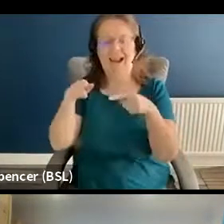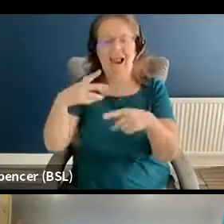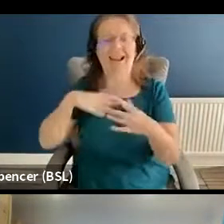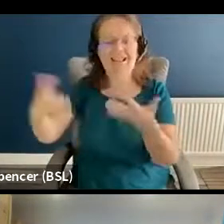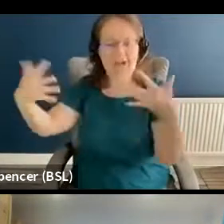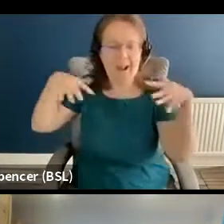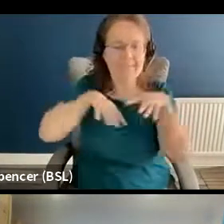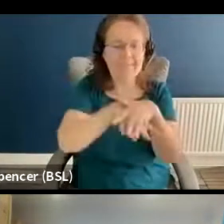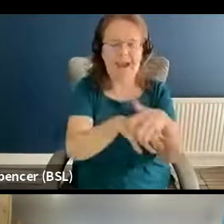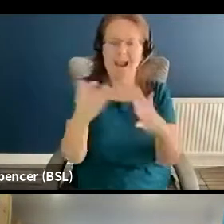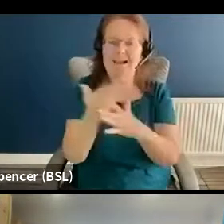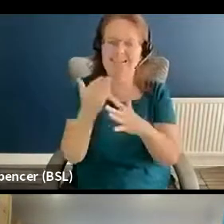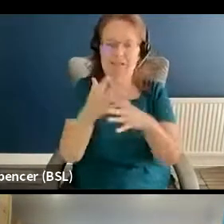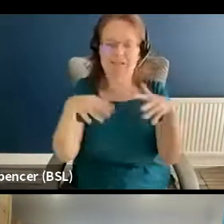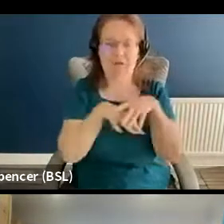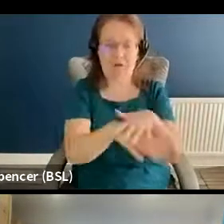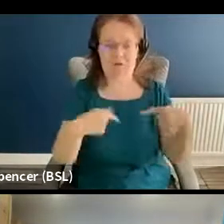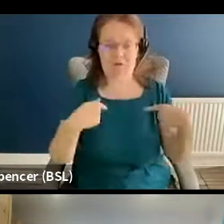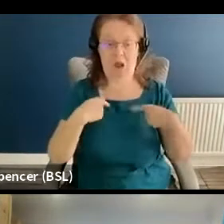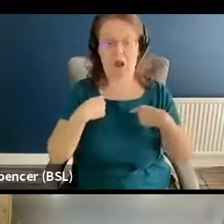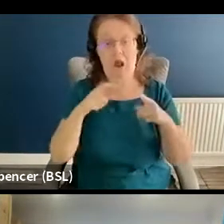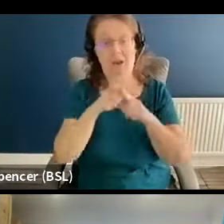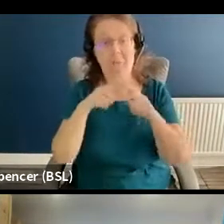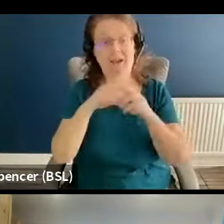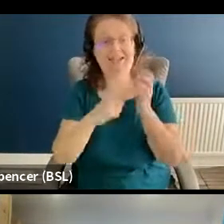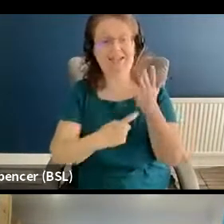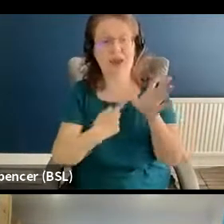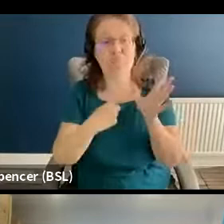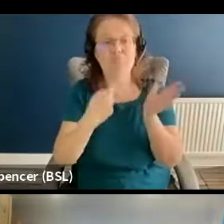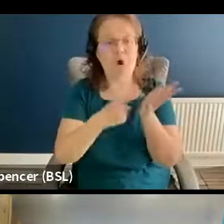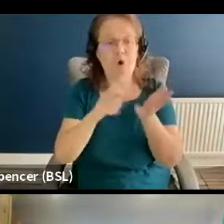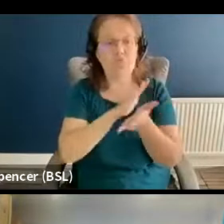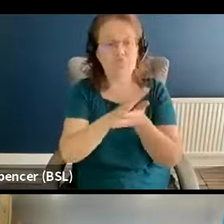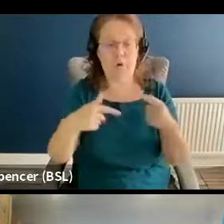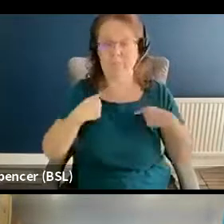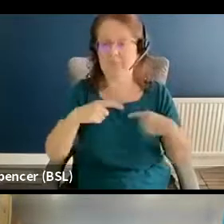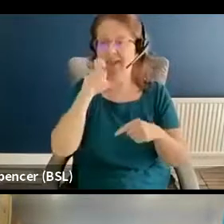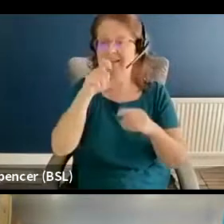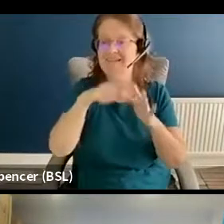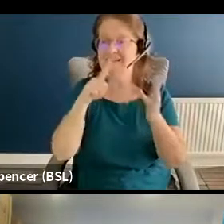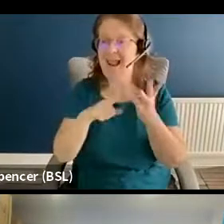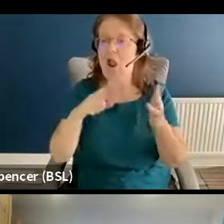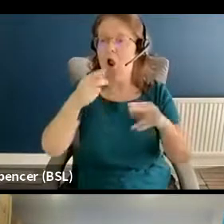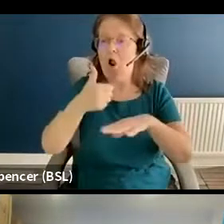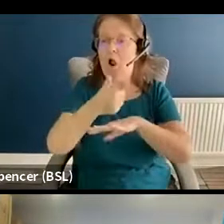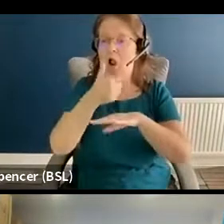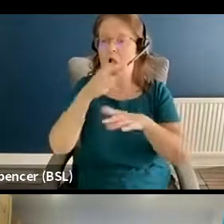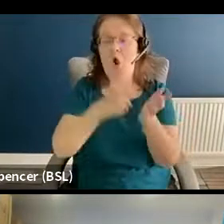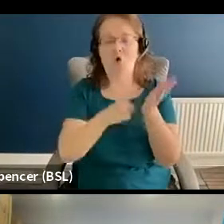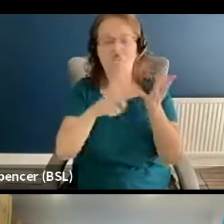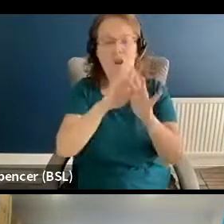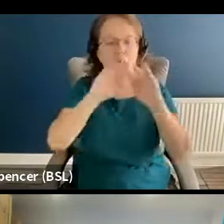So I am Debra Rue the CEO of Rue Global Impact. We are a think tank working with